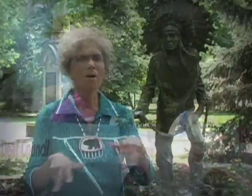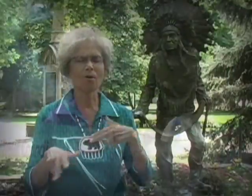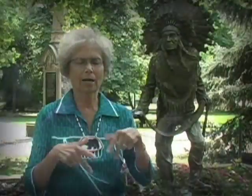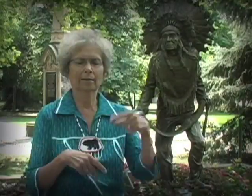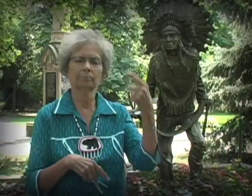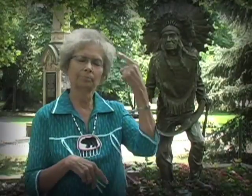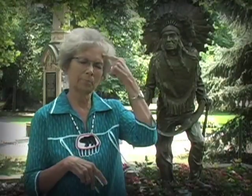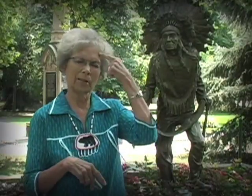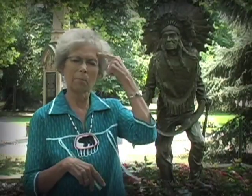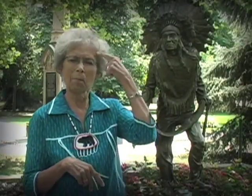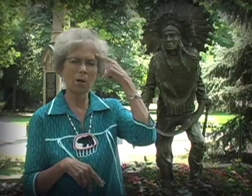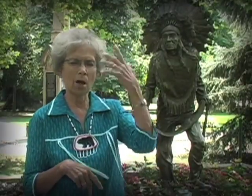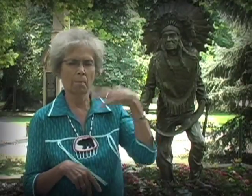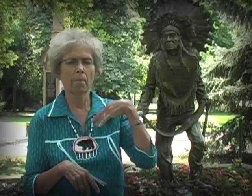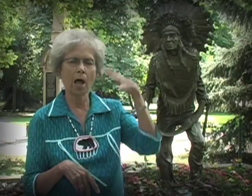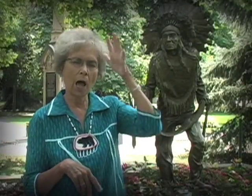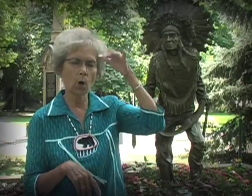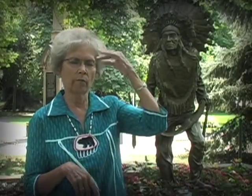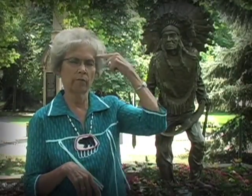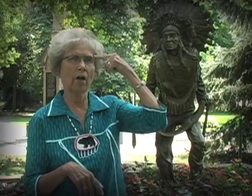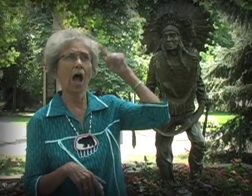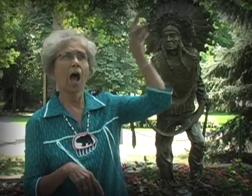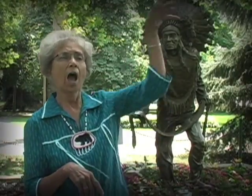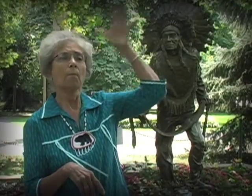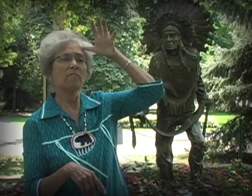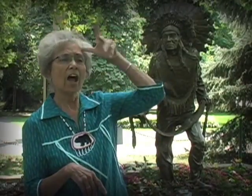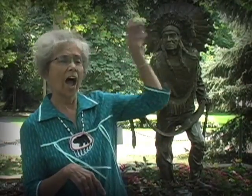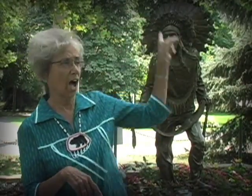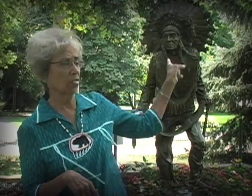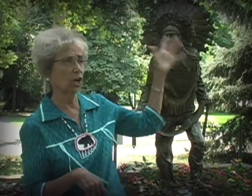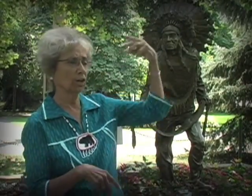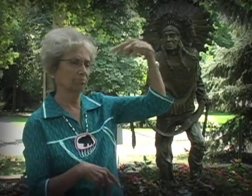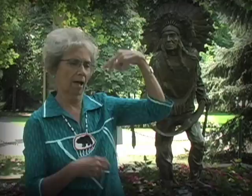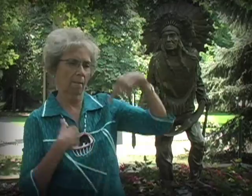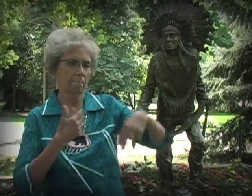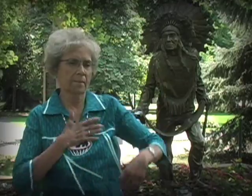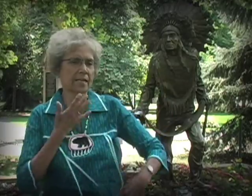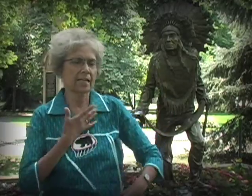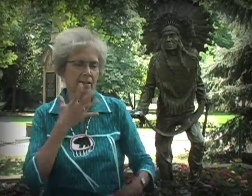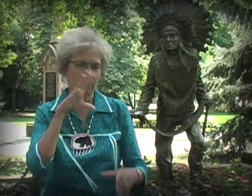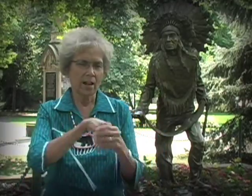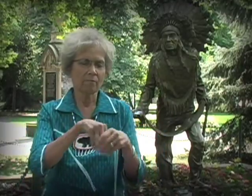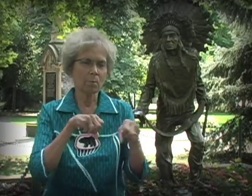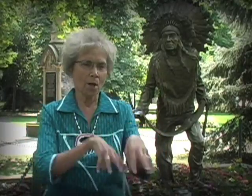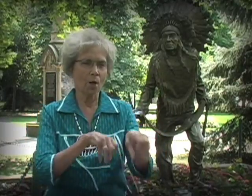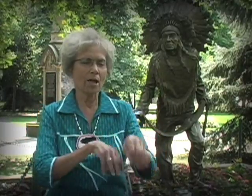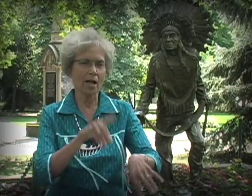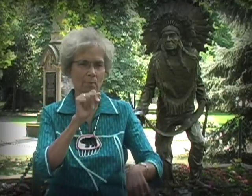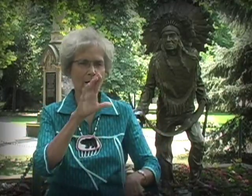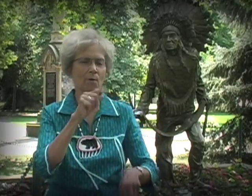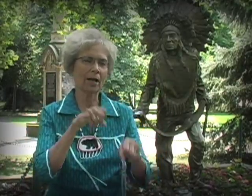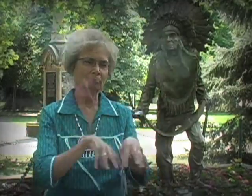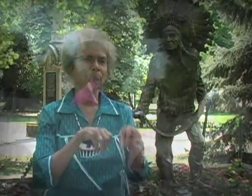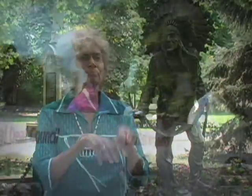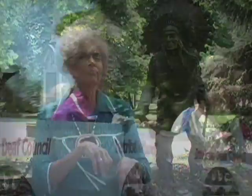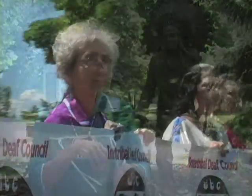When I was marching I thought of my father. He is watching us and happy we are marching.